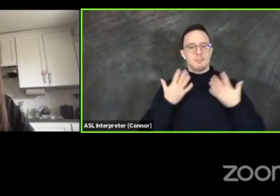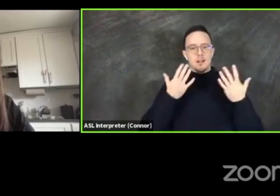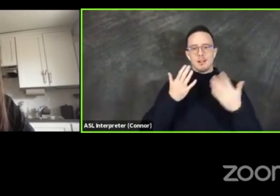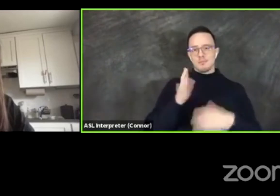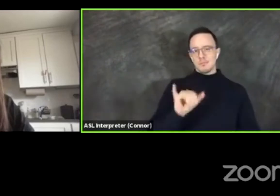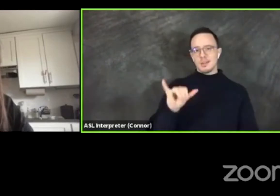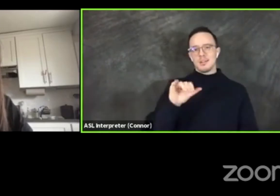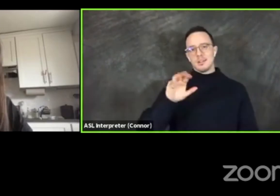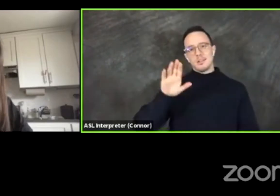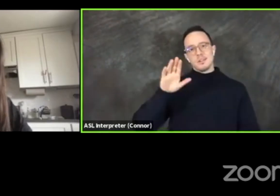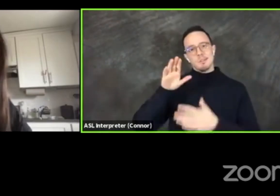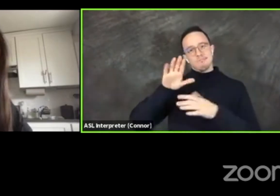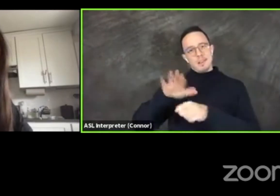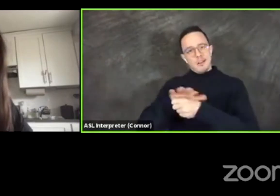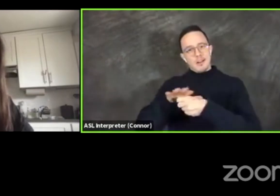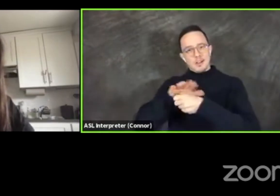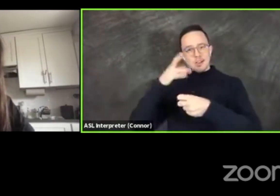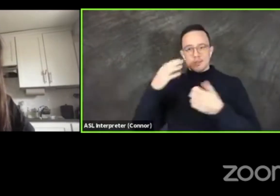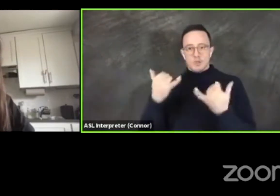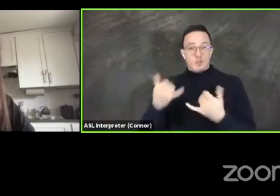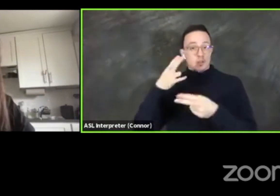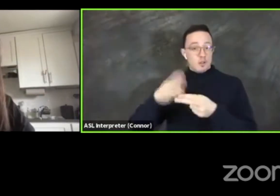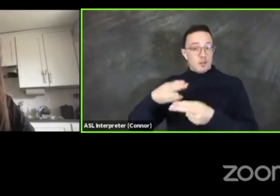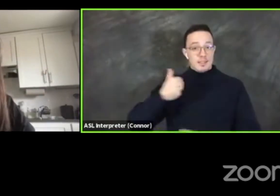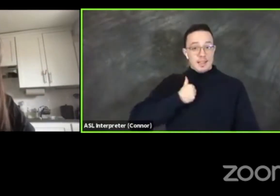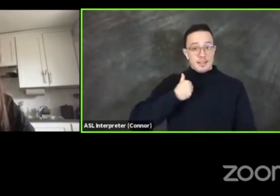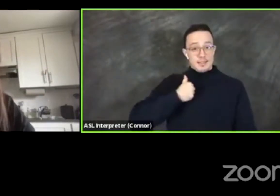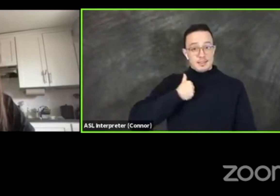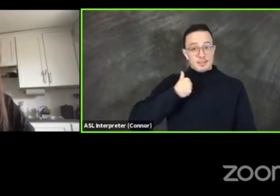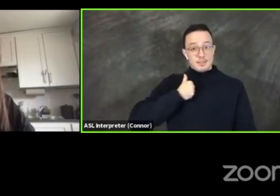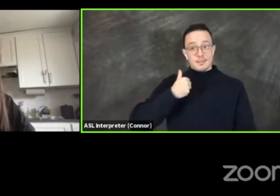CANADA, AND THE FELLOW PRESENTERS OF HOWLROUND THEATRE EARLIER THIS WEEK